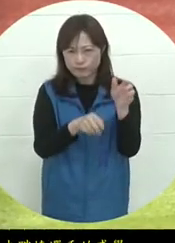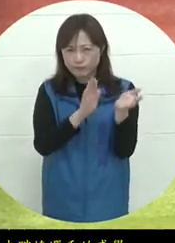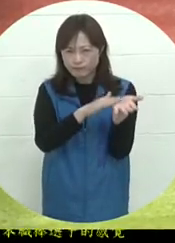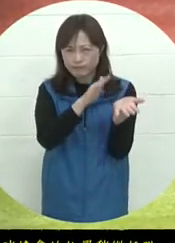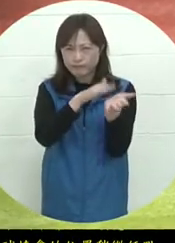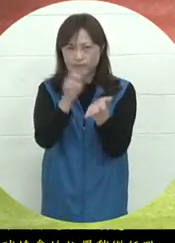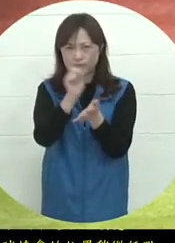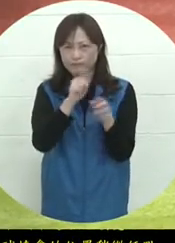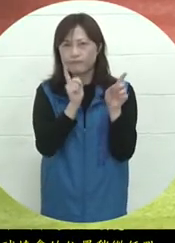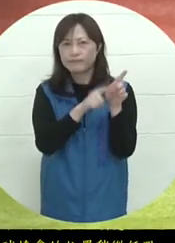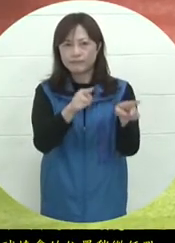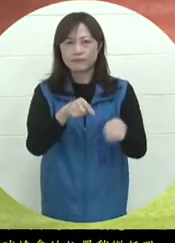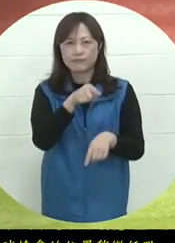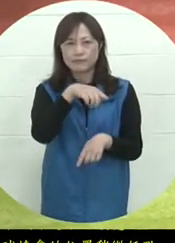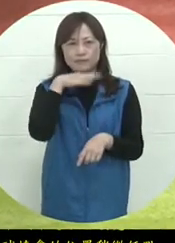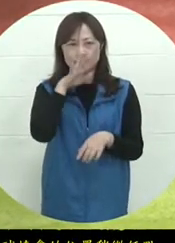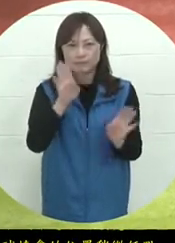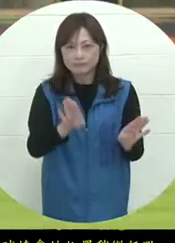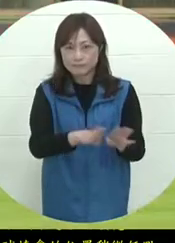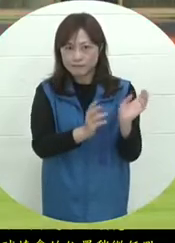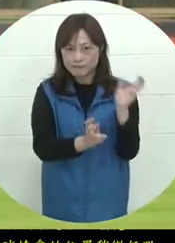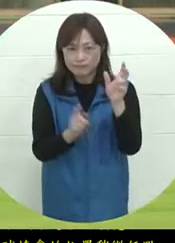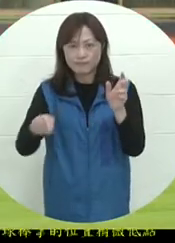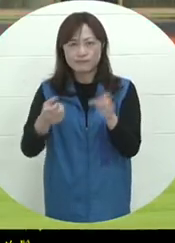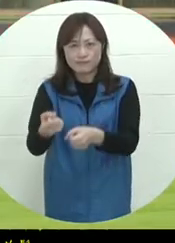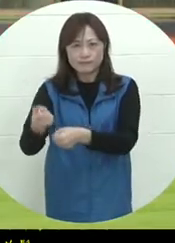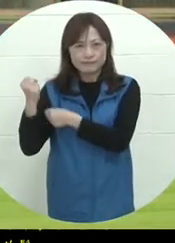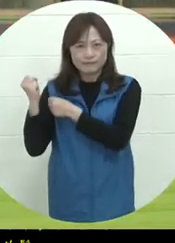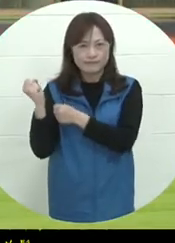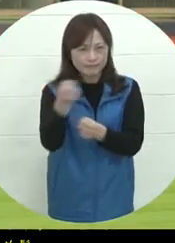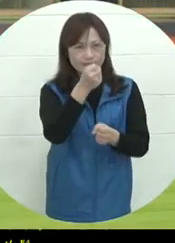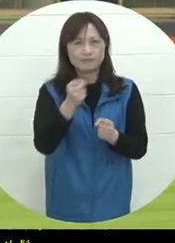After the pitcher starts, he pulls the bat behind him to prepare for the Ashes.